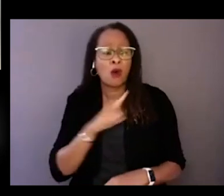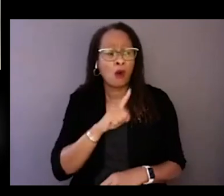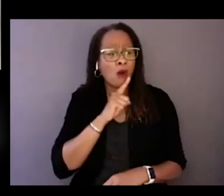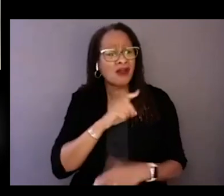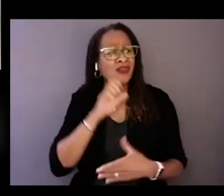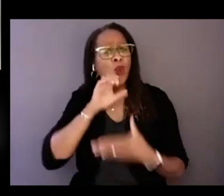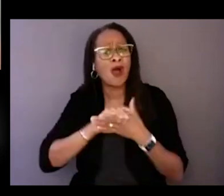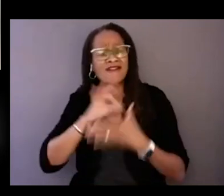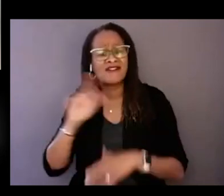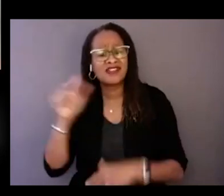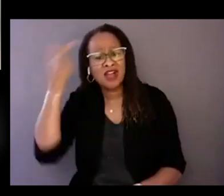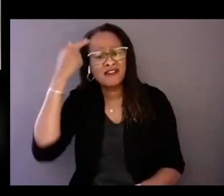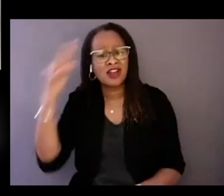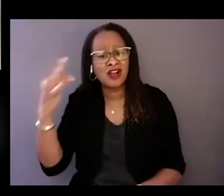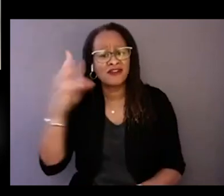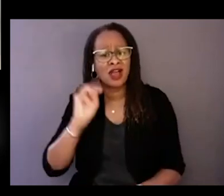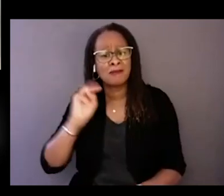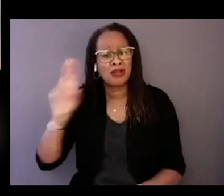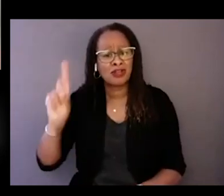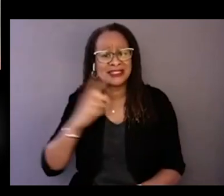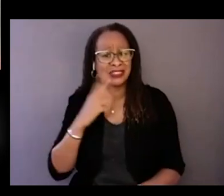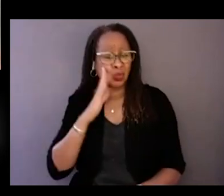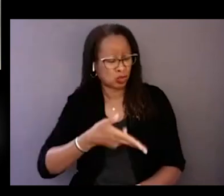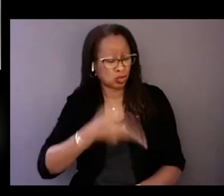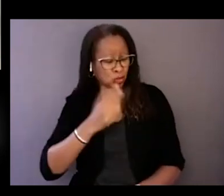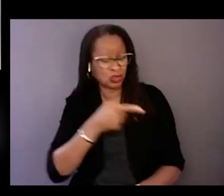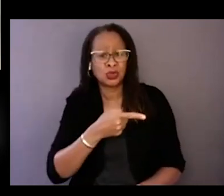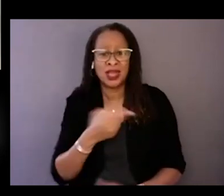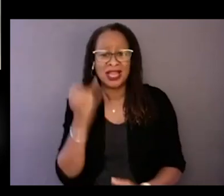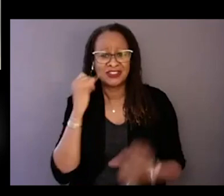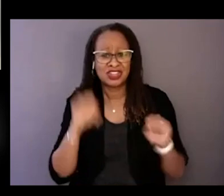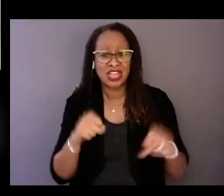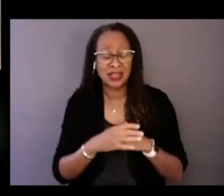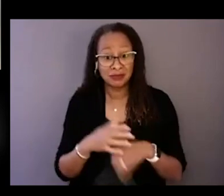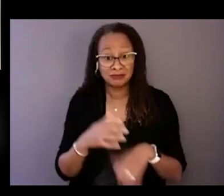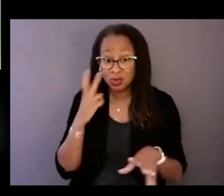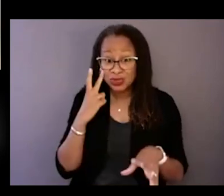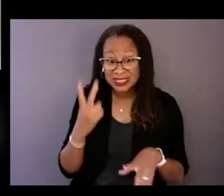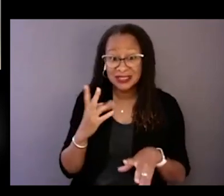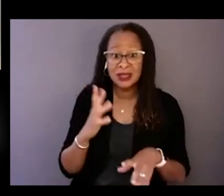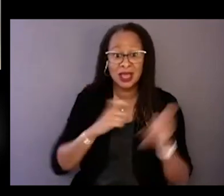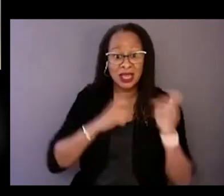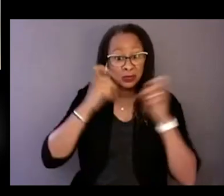says she would shoot you if she could. And Britney, you know, I hadn't given Britney credit